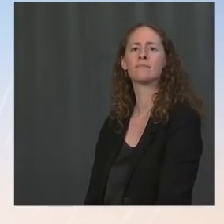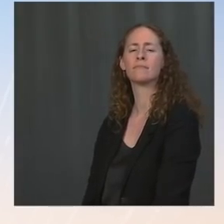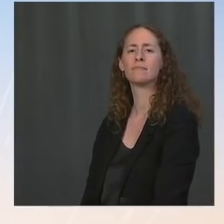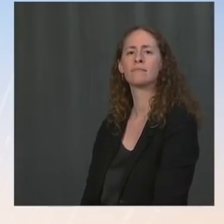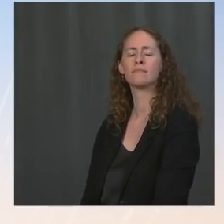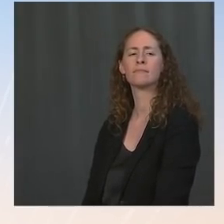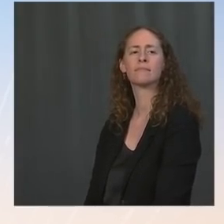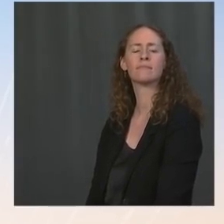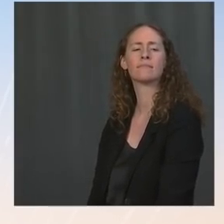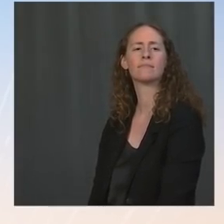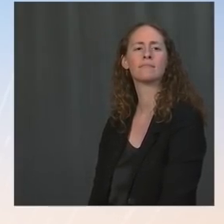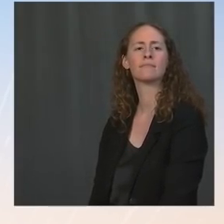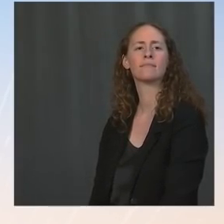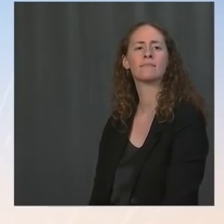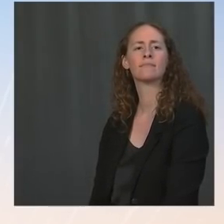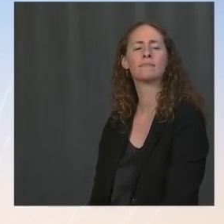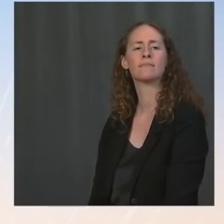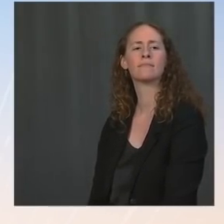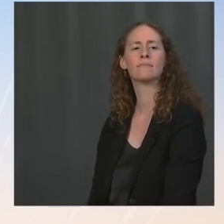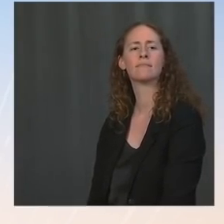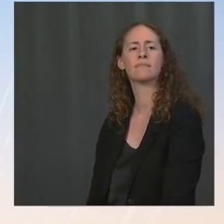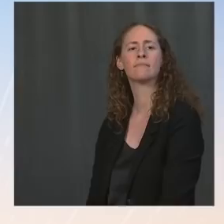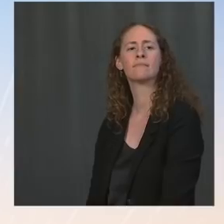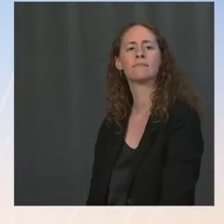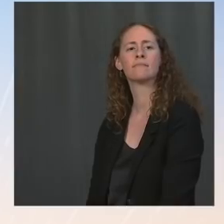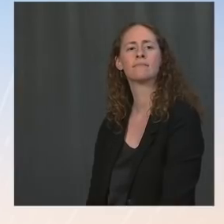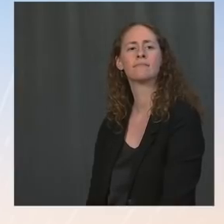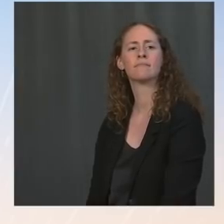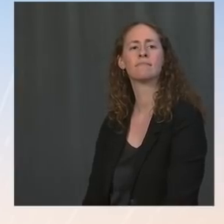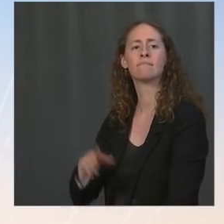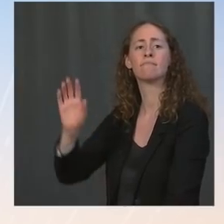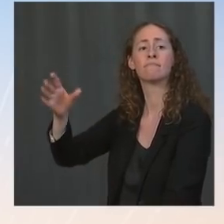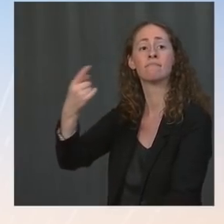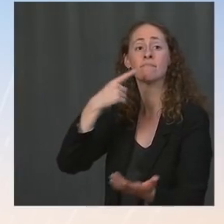for everyone who is not a U.S. citizen or permanent resident.